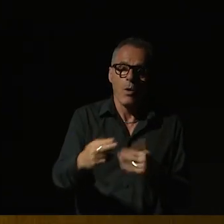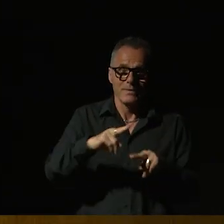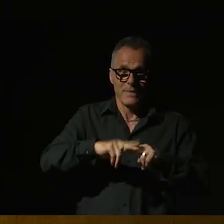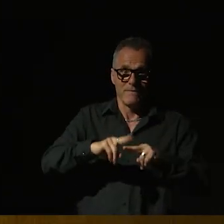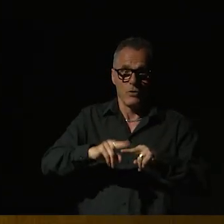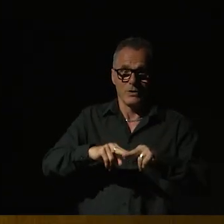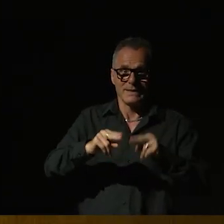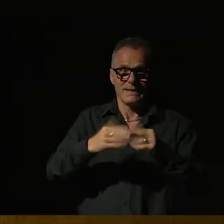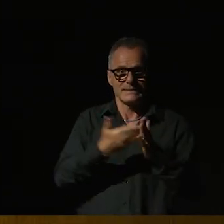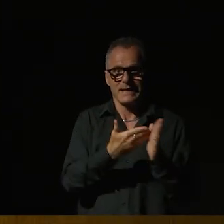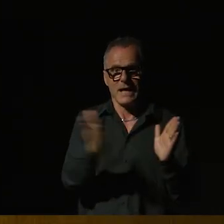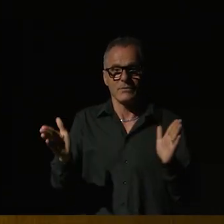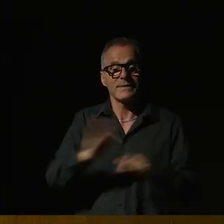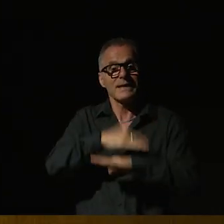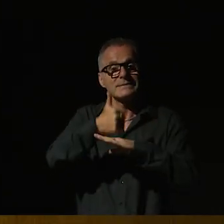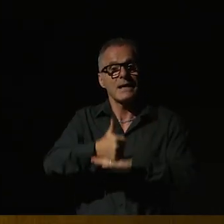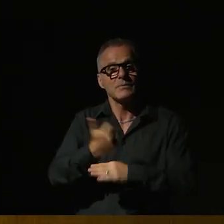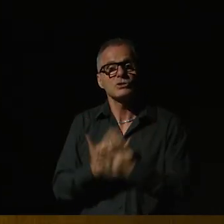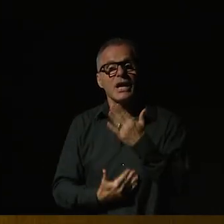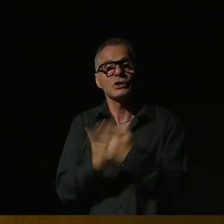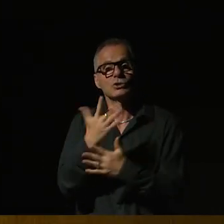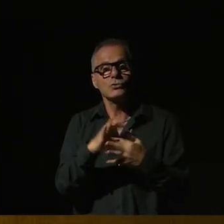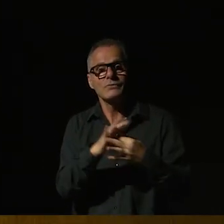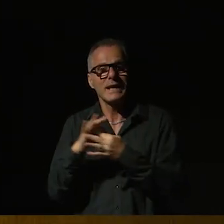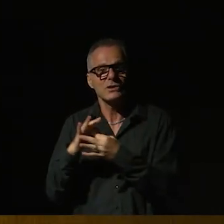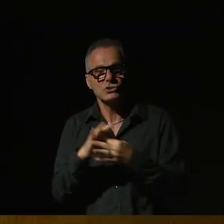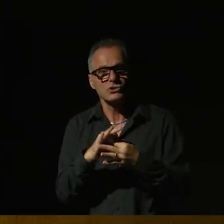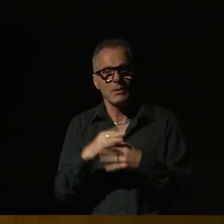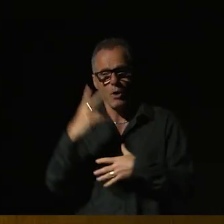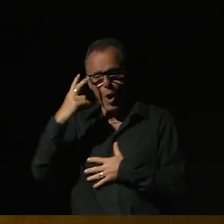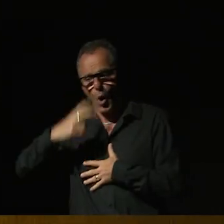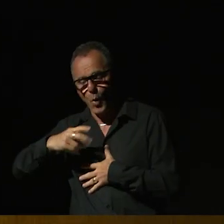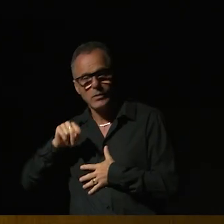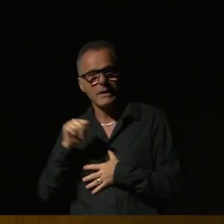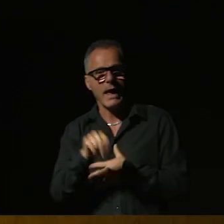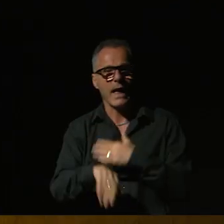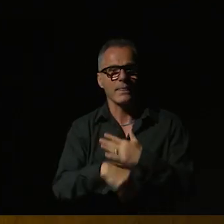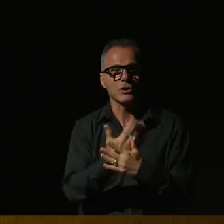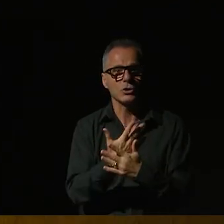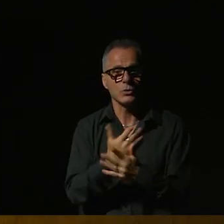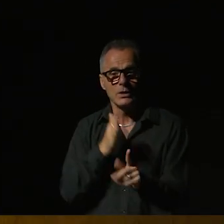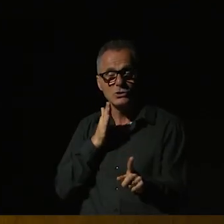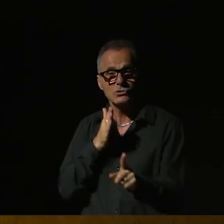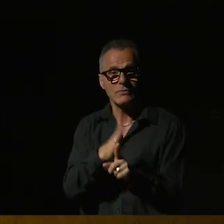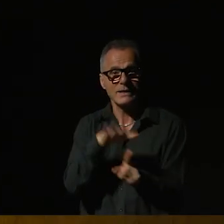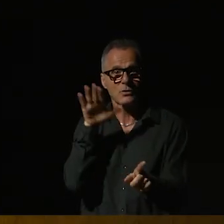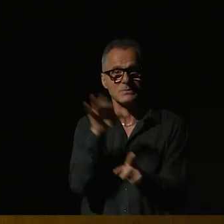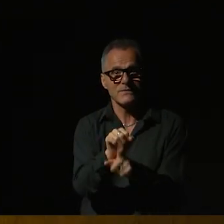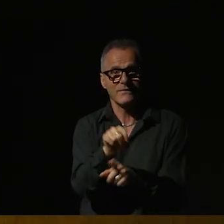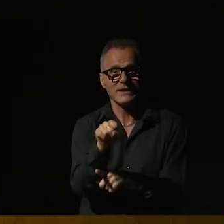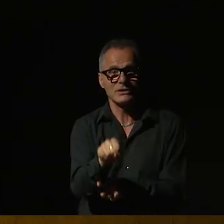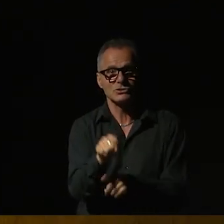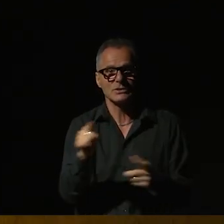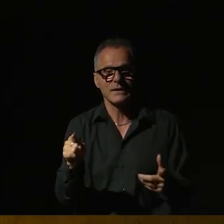by establishing a new relationship between the art of the ancients and direct observation, what Bellori would later characterise